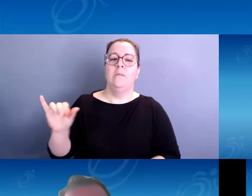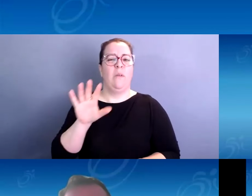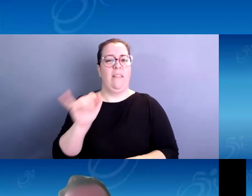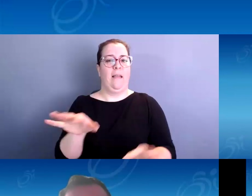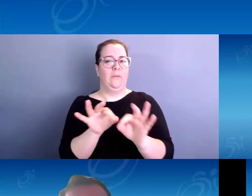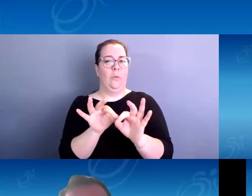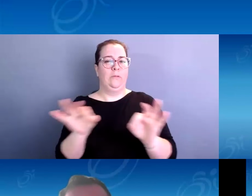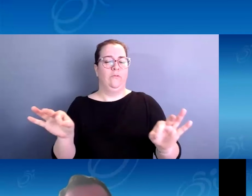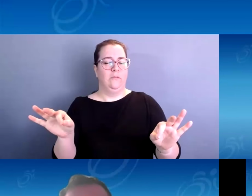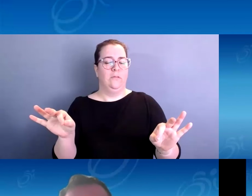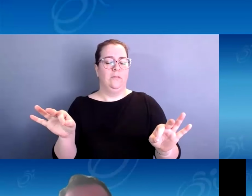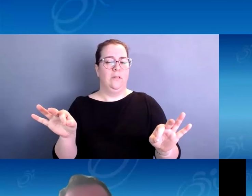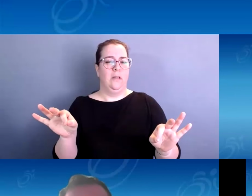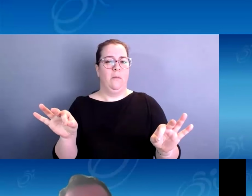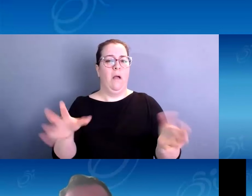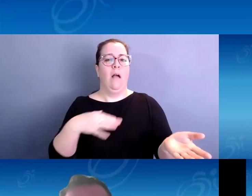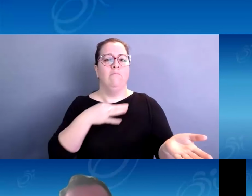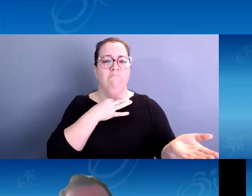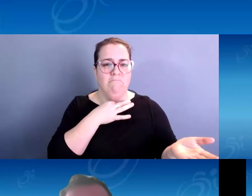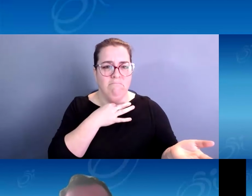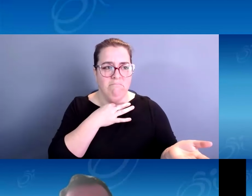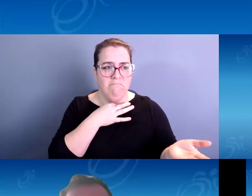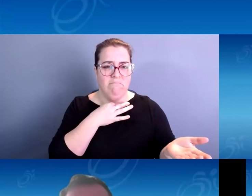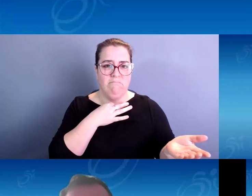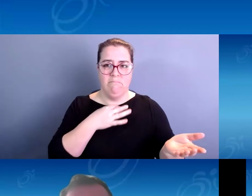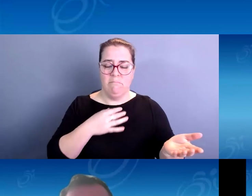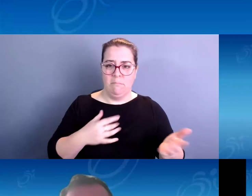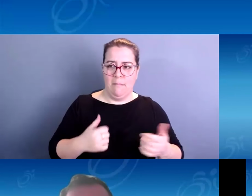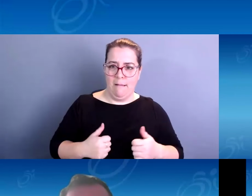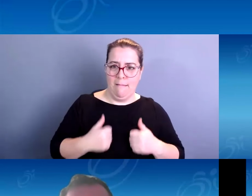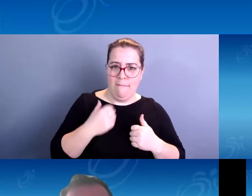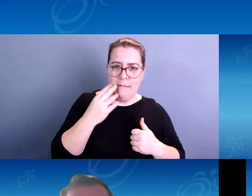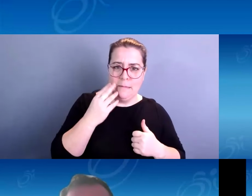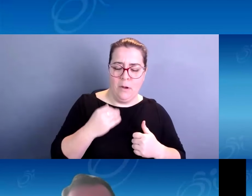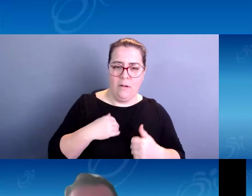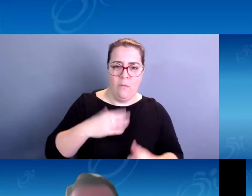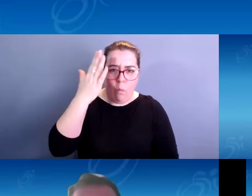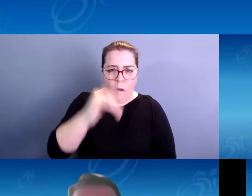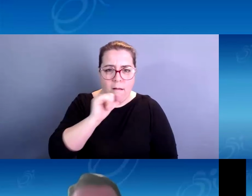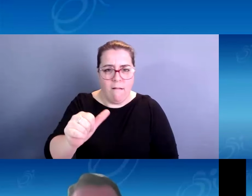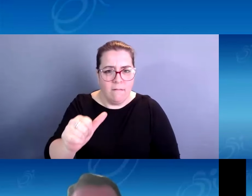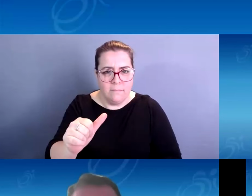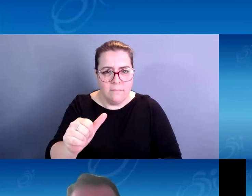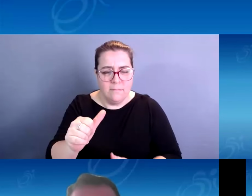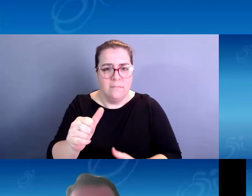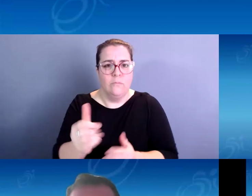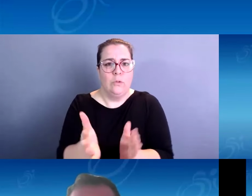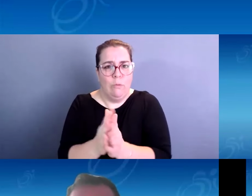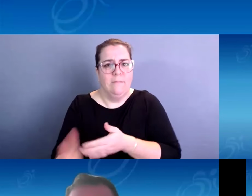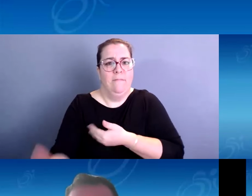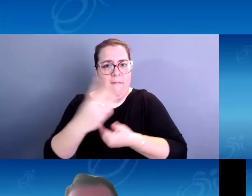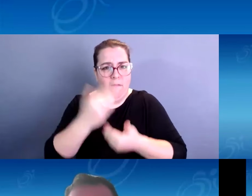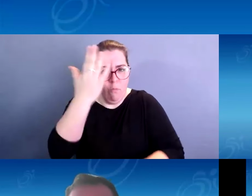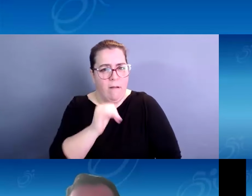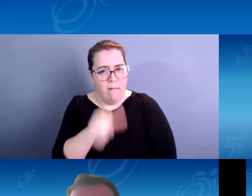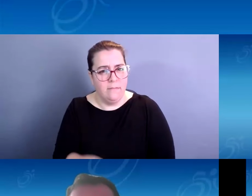Why shouldn't lived experience be integrated into organizational culture? Organizational culture is defined by people.